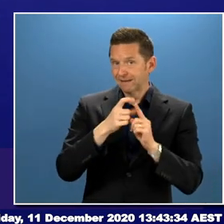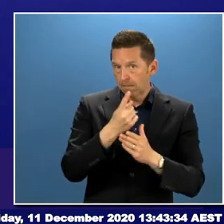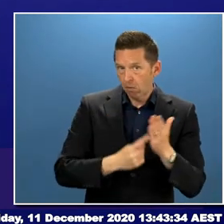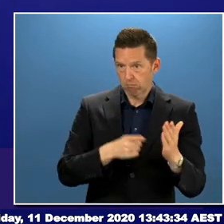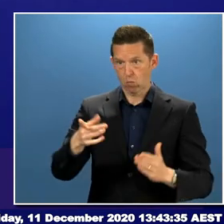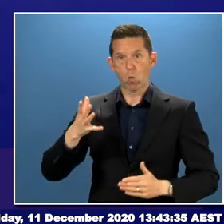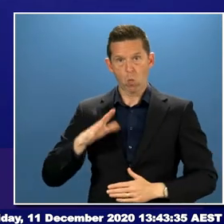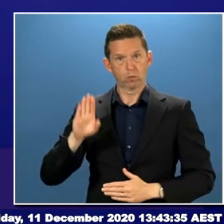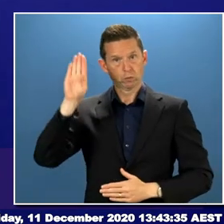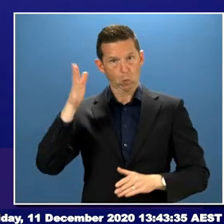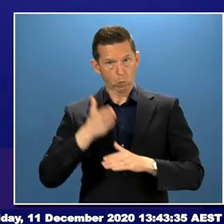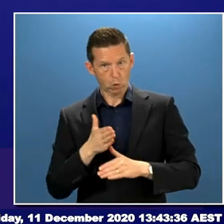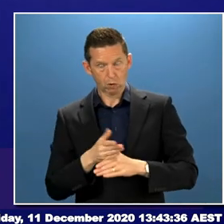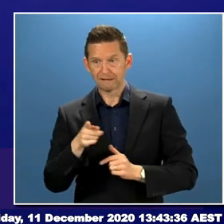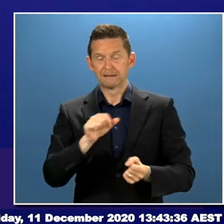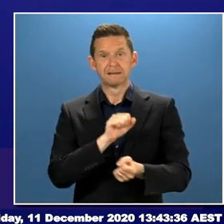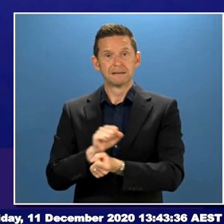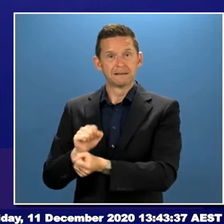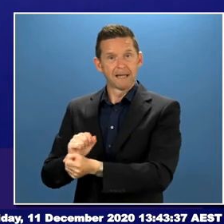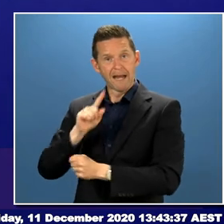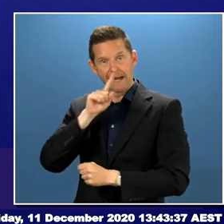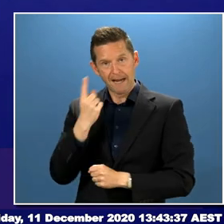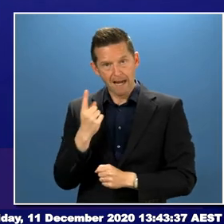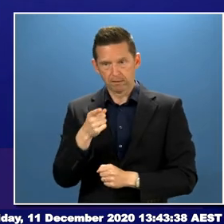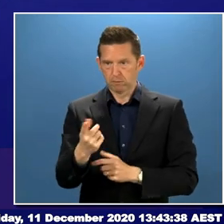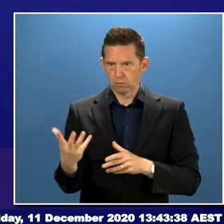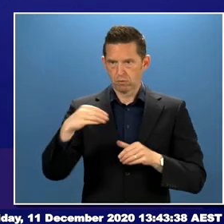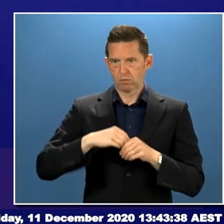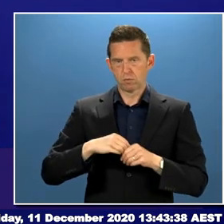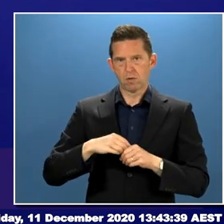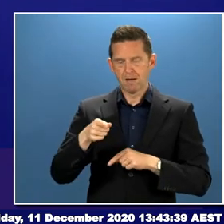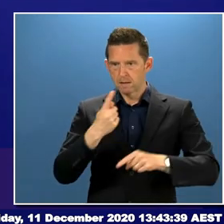prevented from doing so by the barriers that are placed in their path.